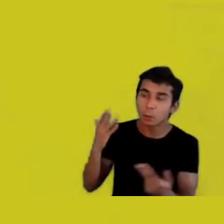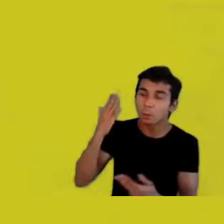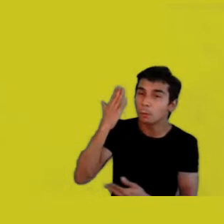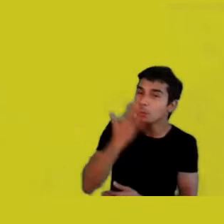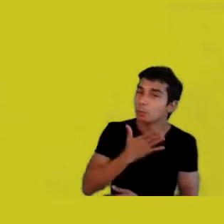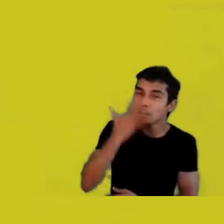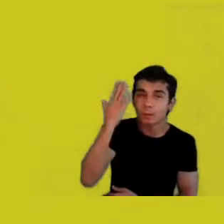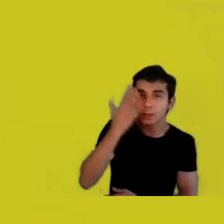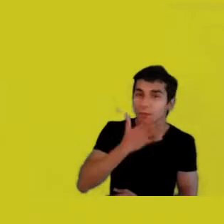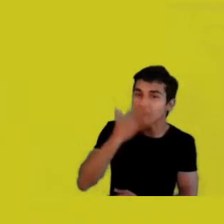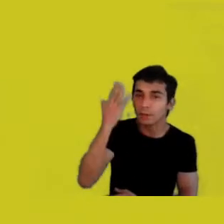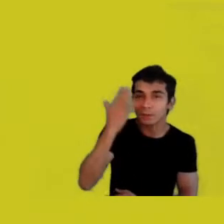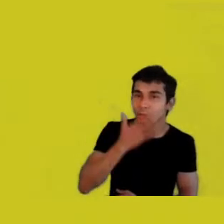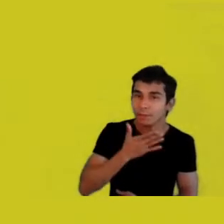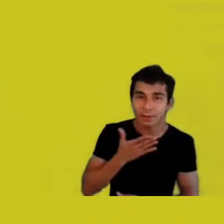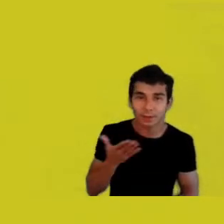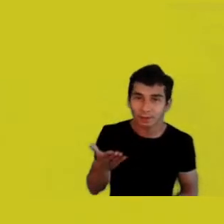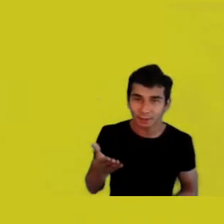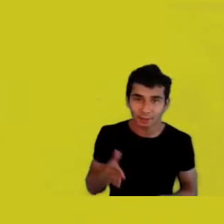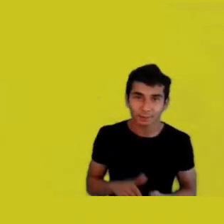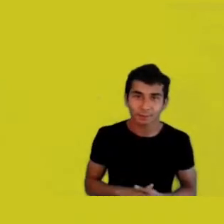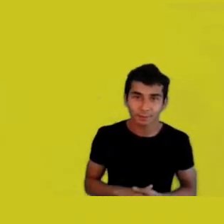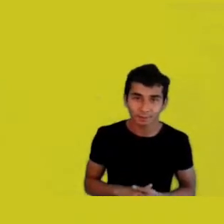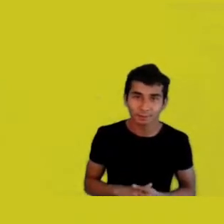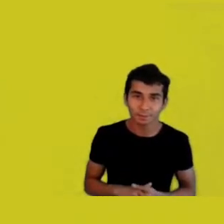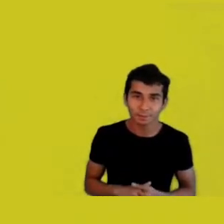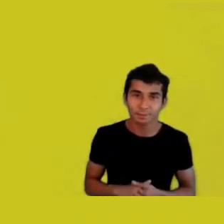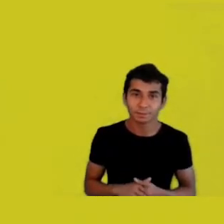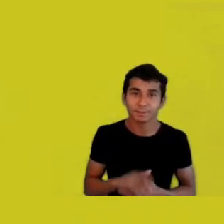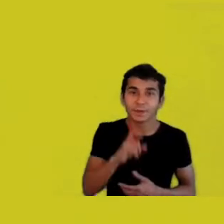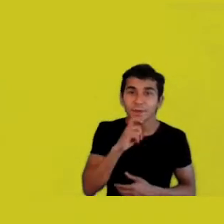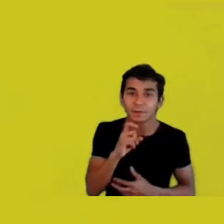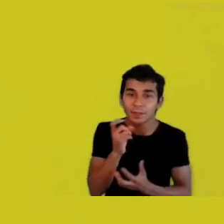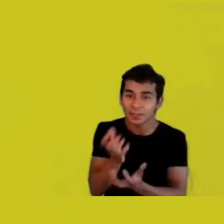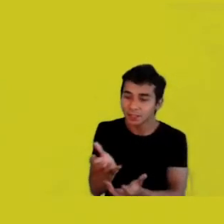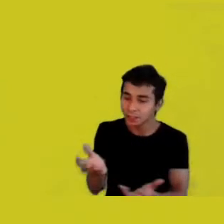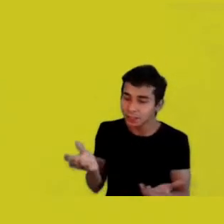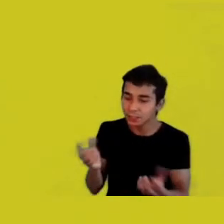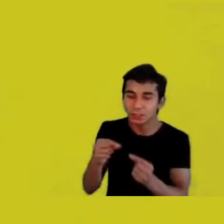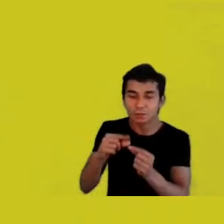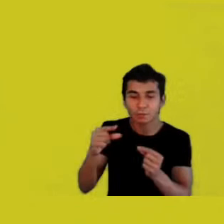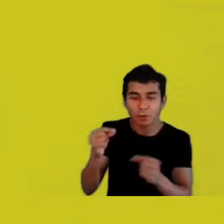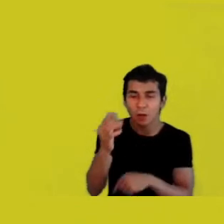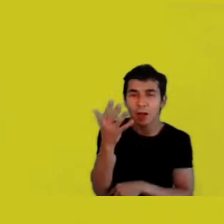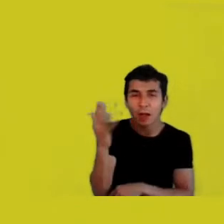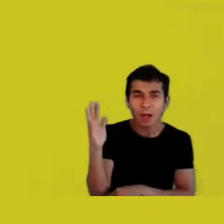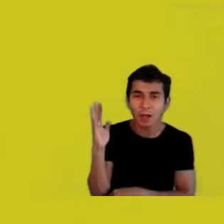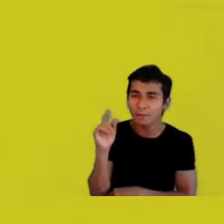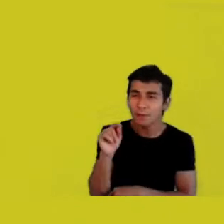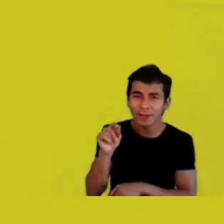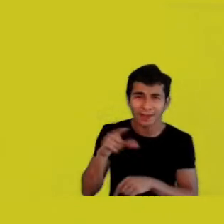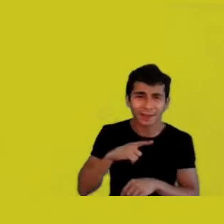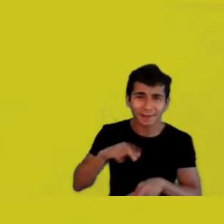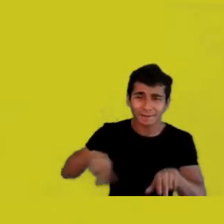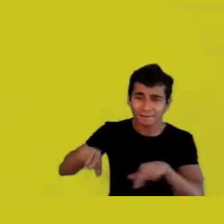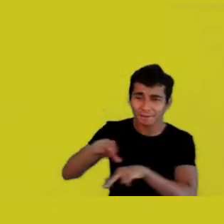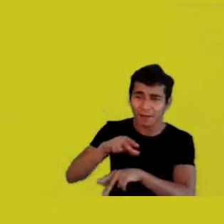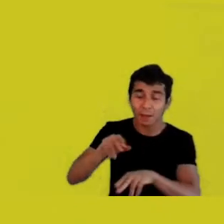Vegetation is a subjective multiplicity personified,